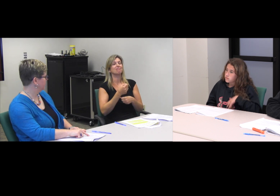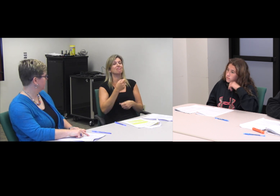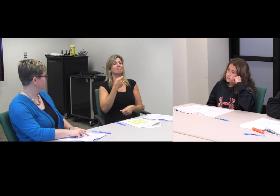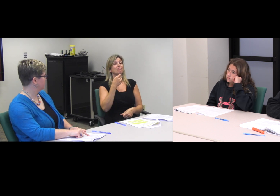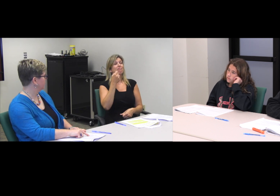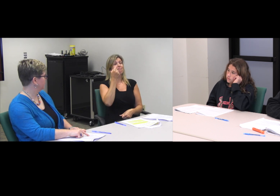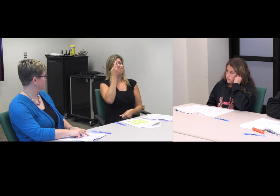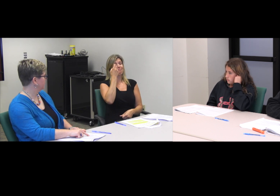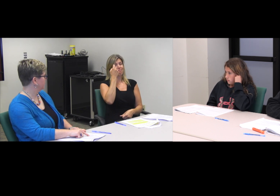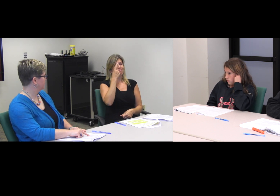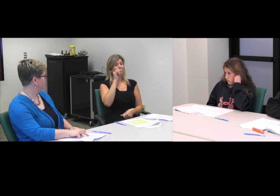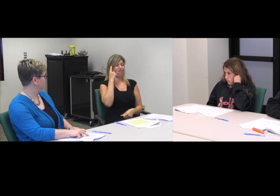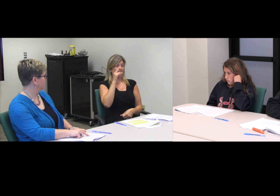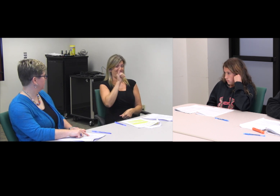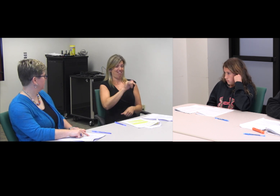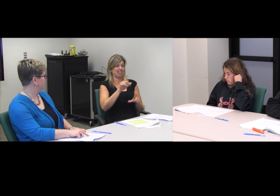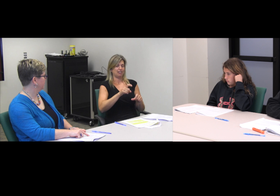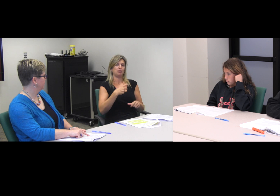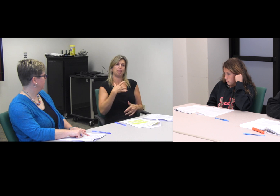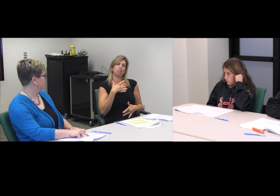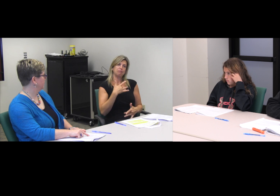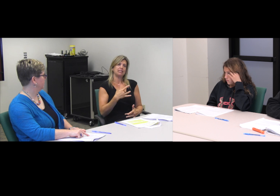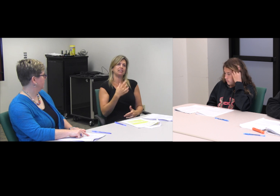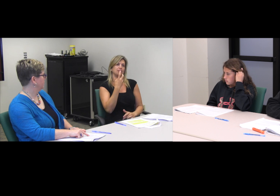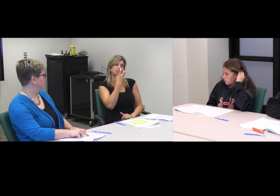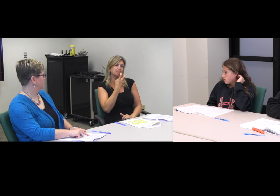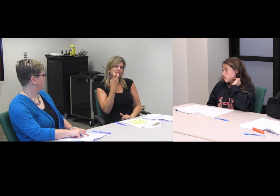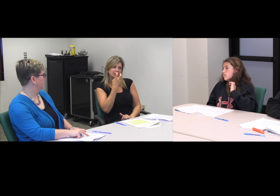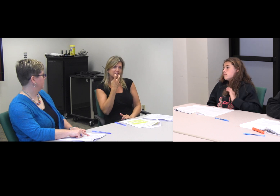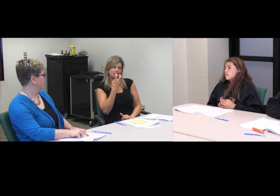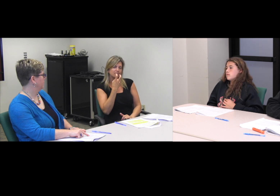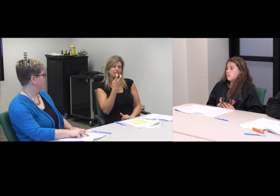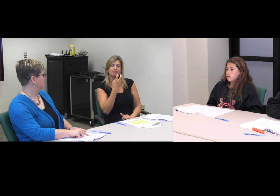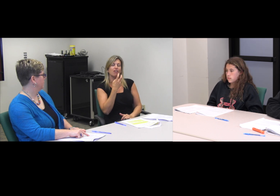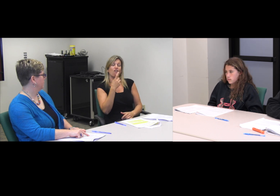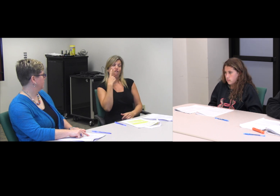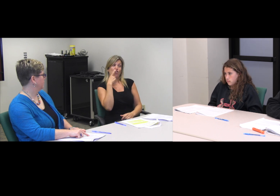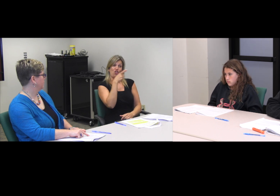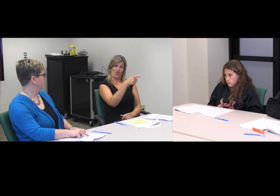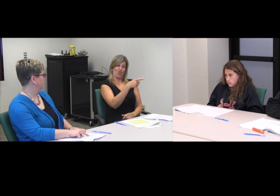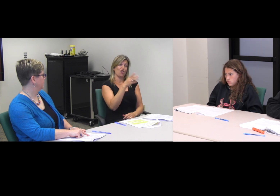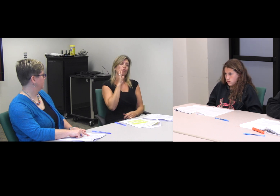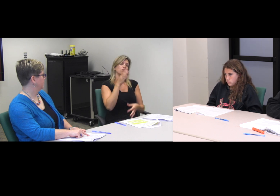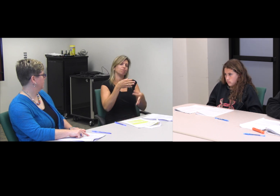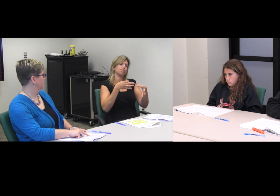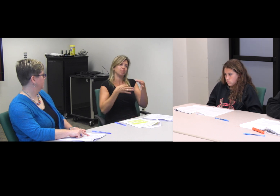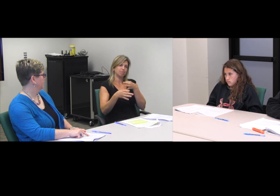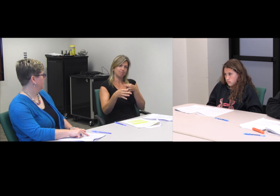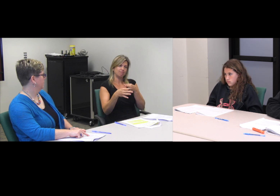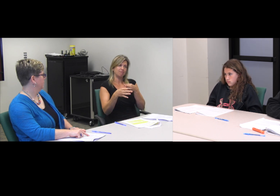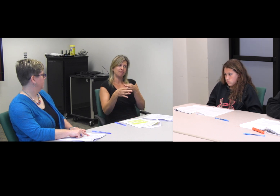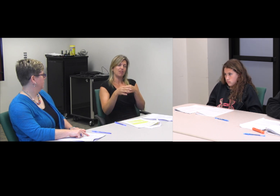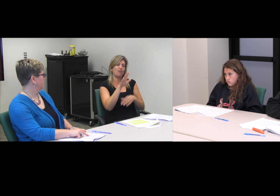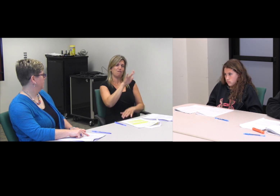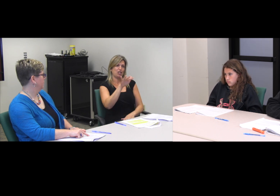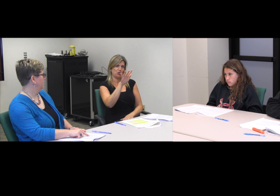For that test, it is usually given with spoken English. For her, I will fingerspell the words